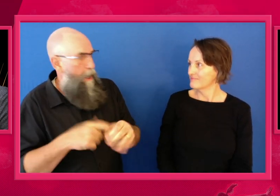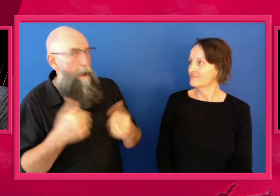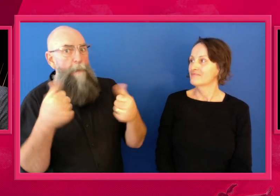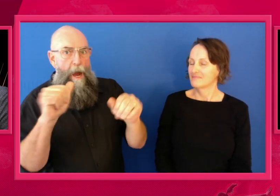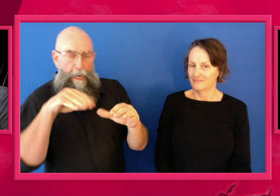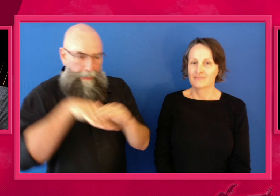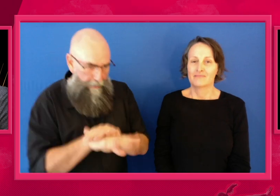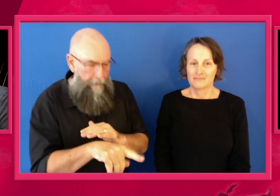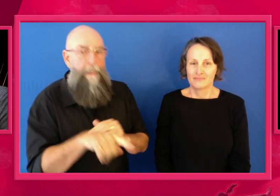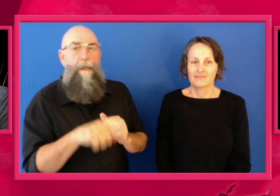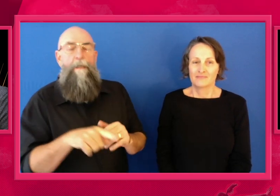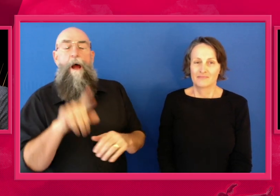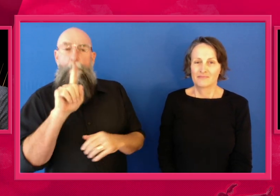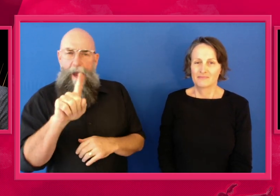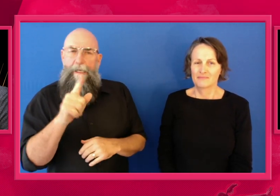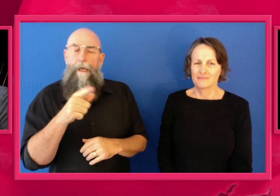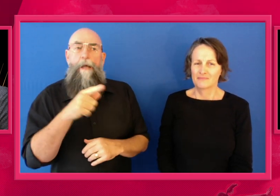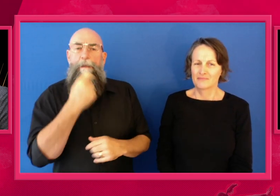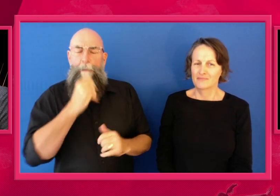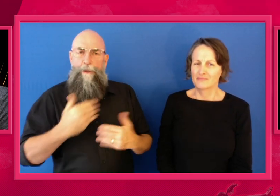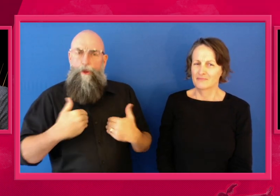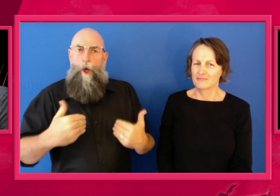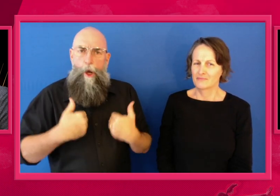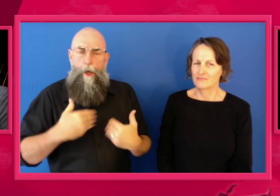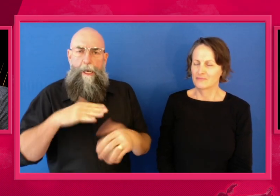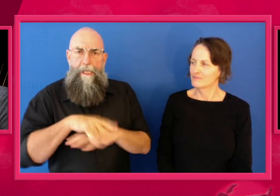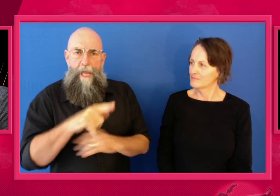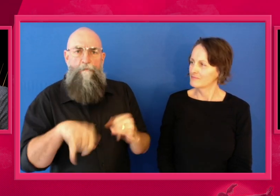parts of that race that I think caught her by surprise. Madison is usually an athlete